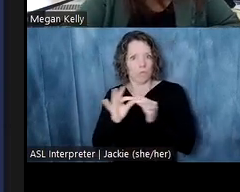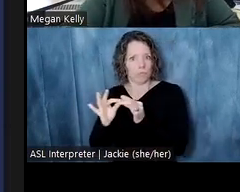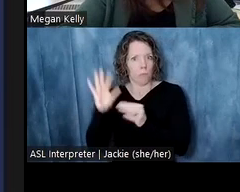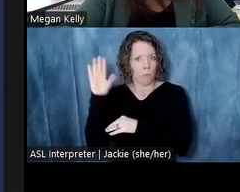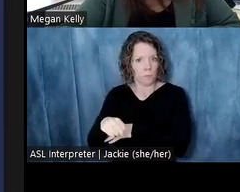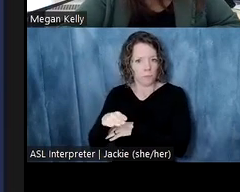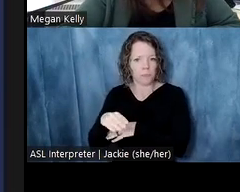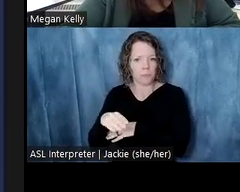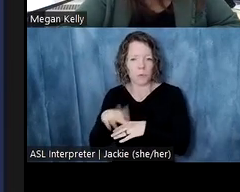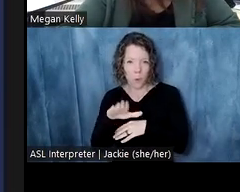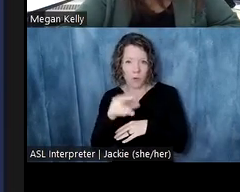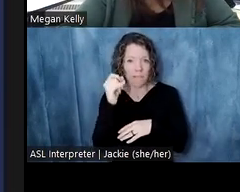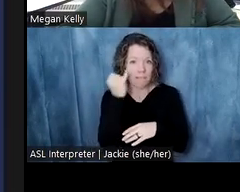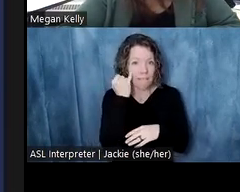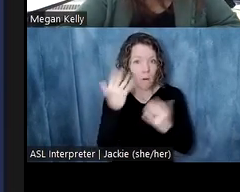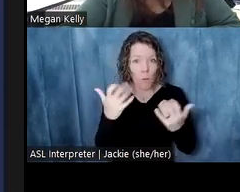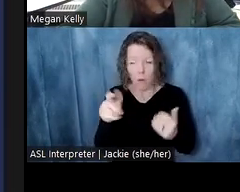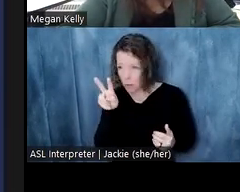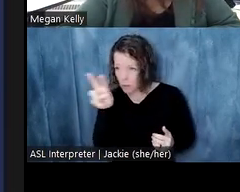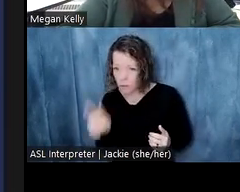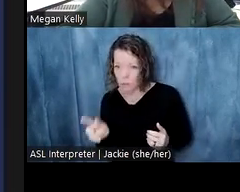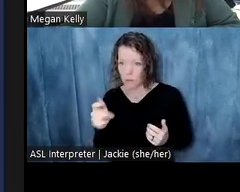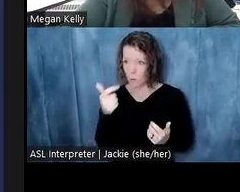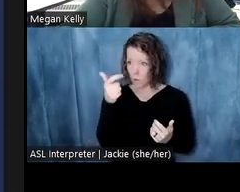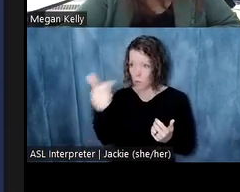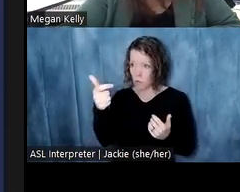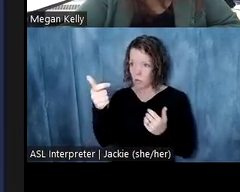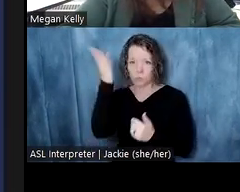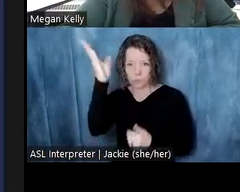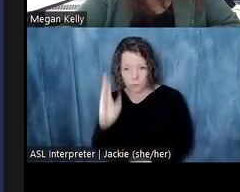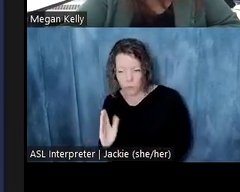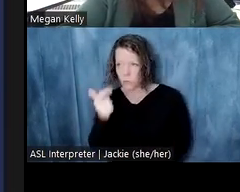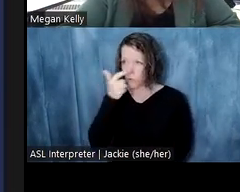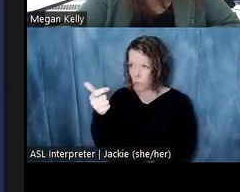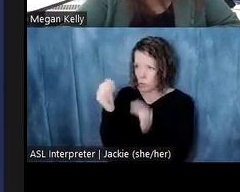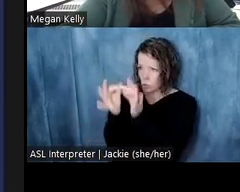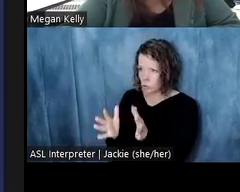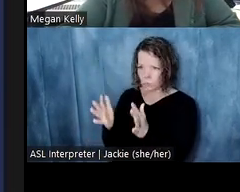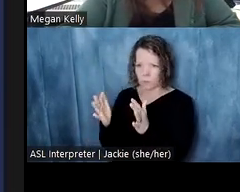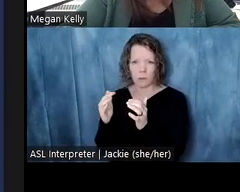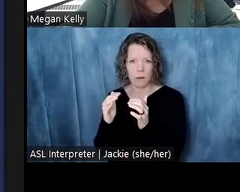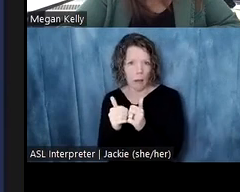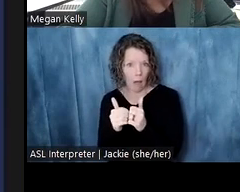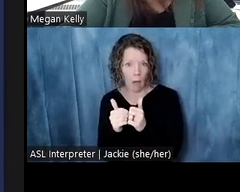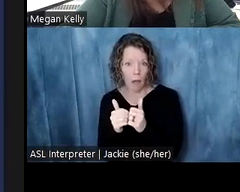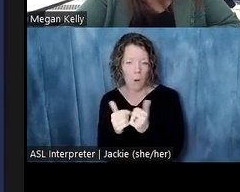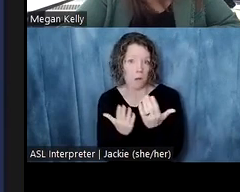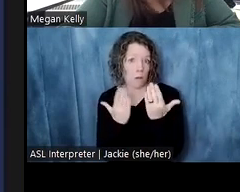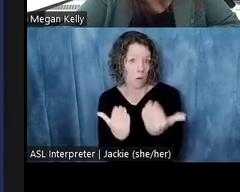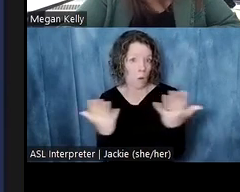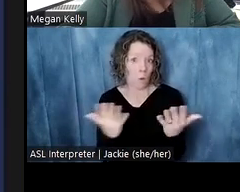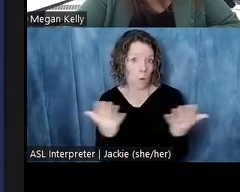view for all of our participants. We suggest clicking the "view" button in the top right,